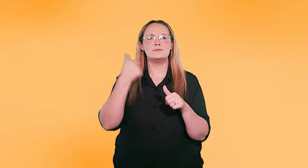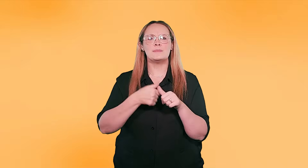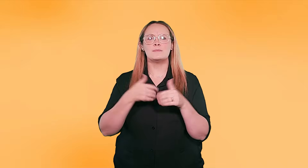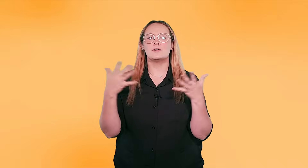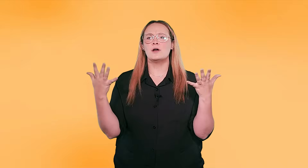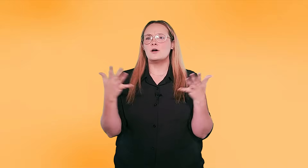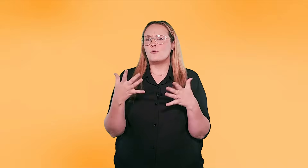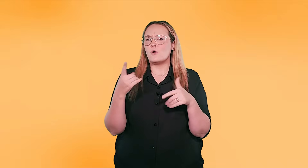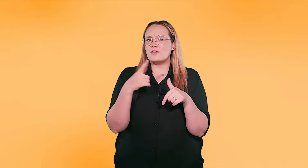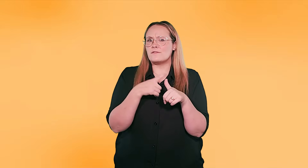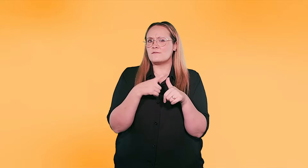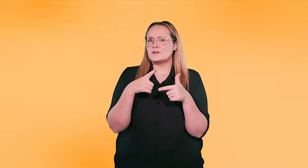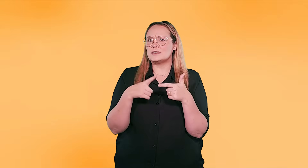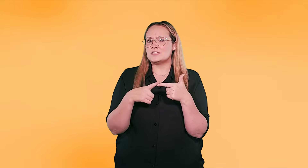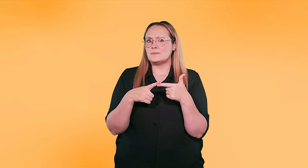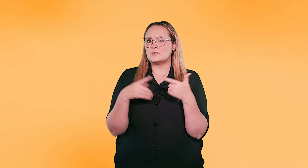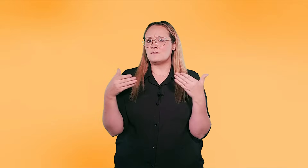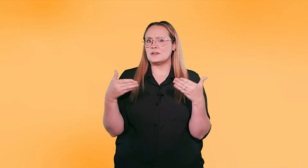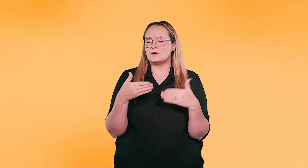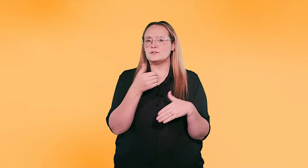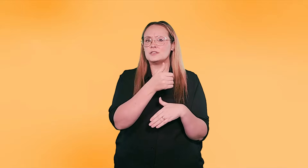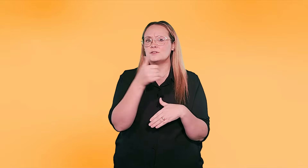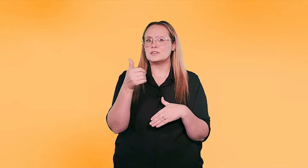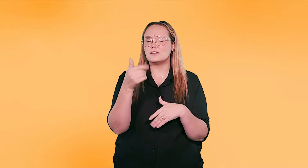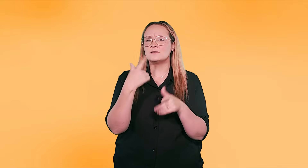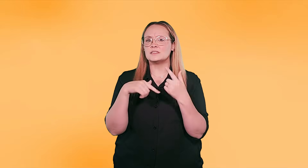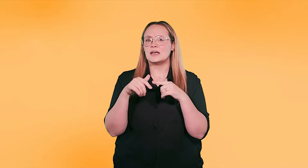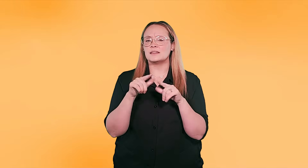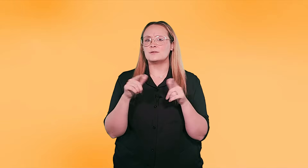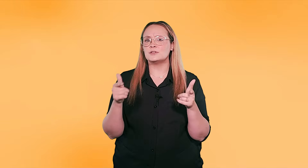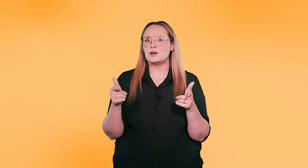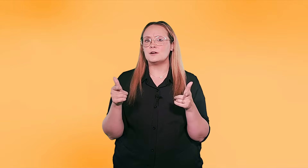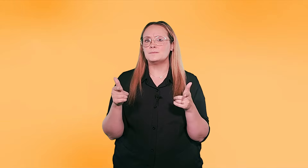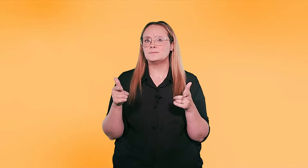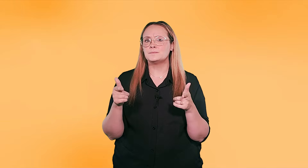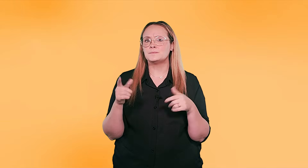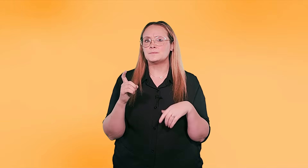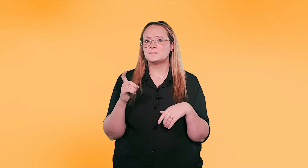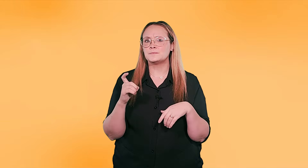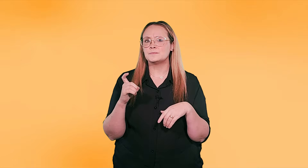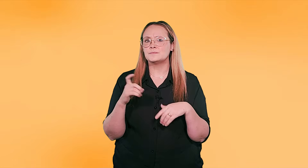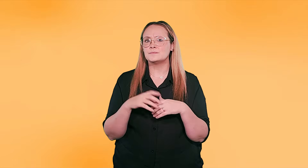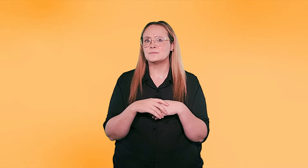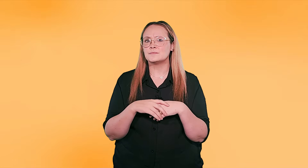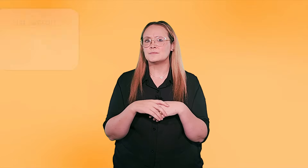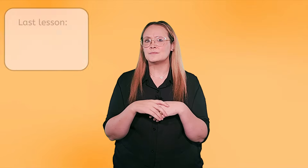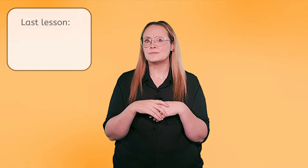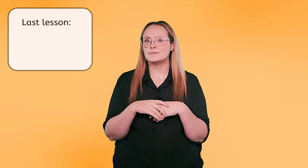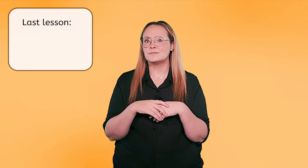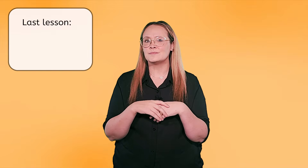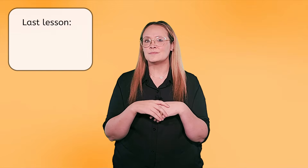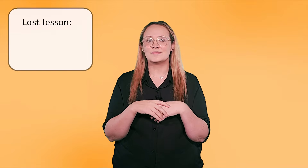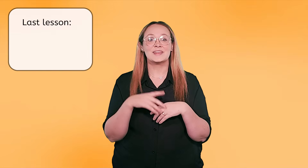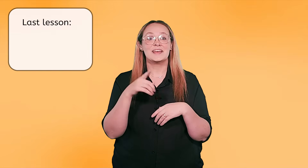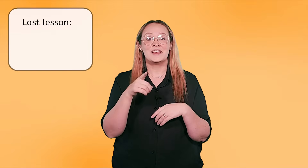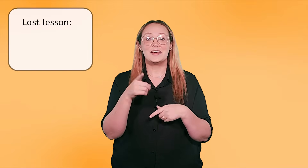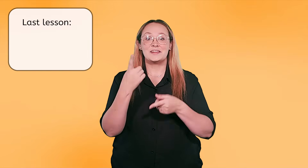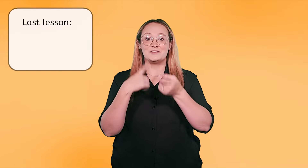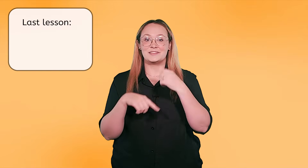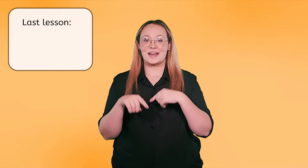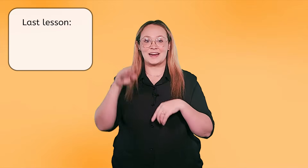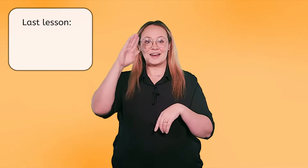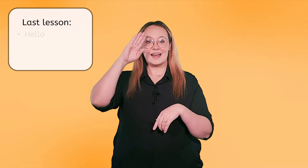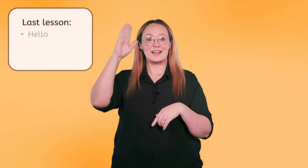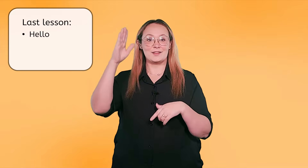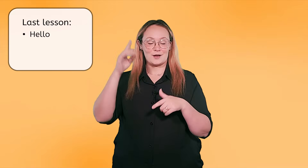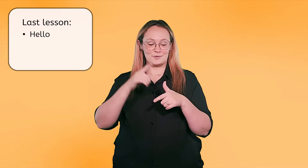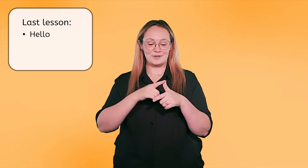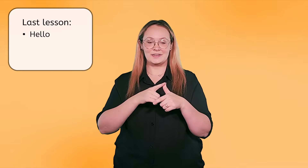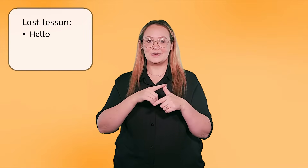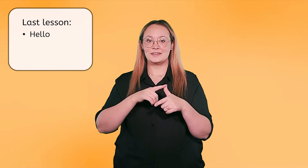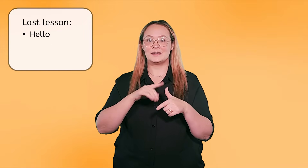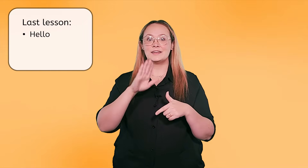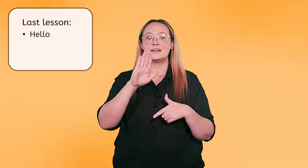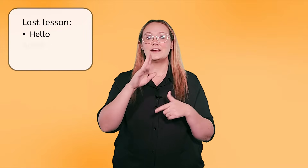remember what the first steps of introducing yourself in sign language are? You sign hello,